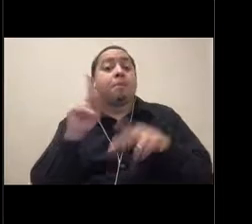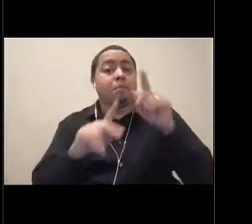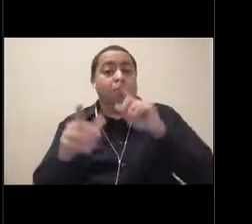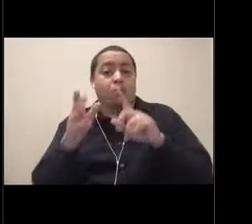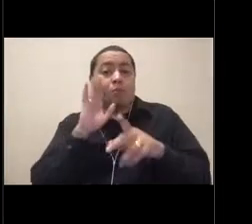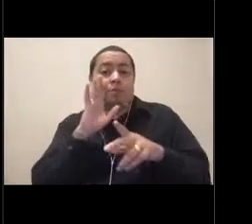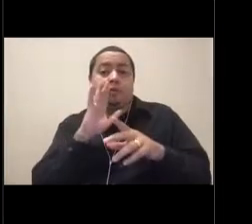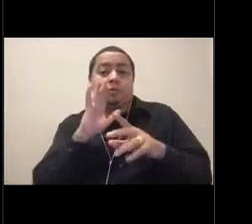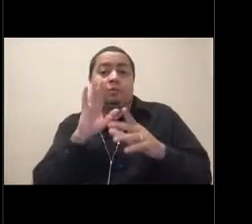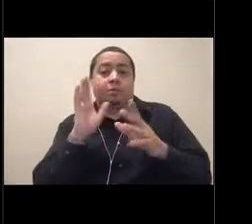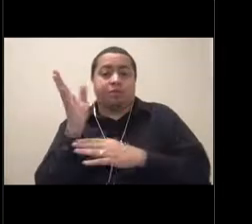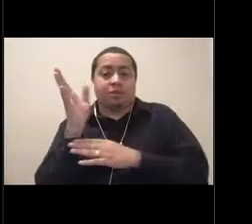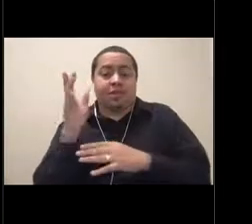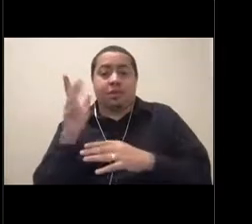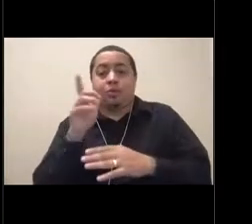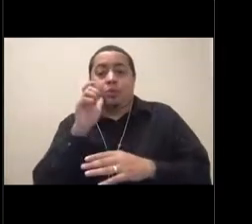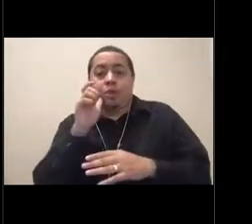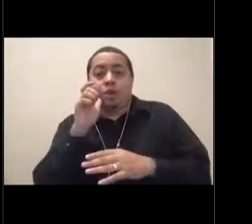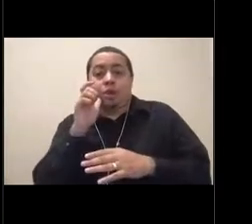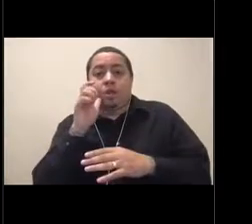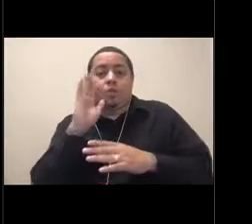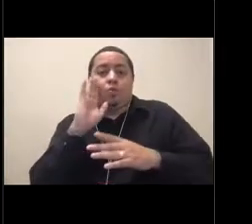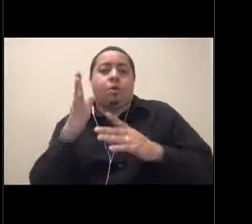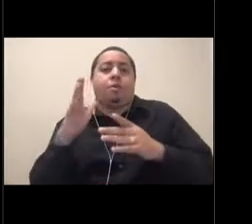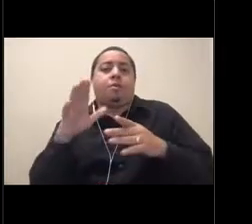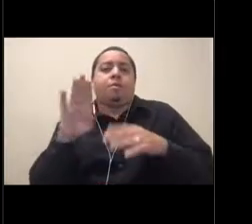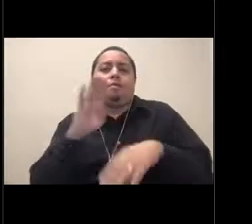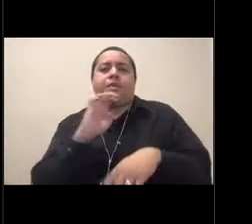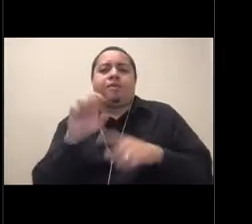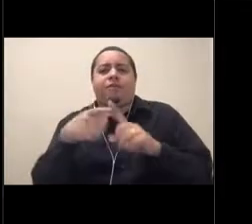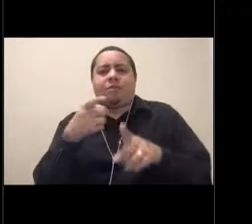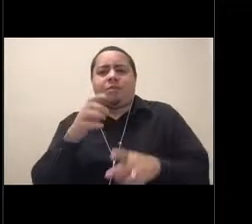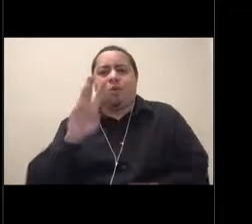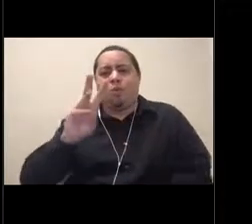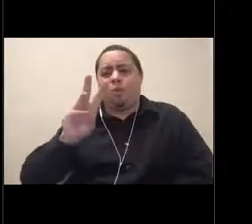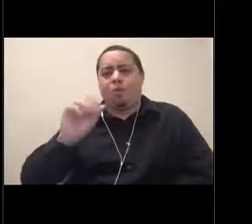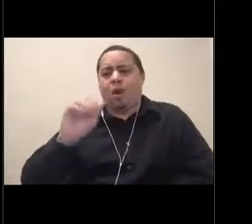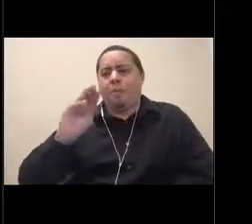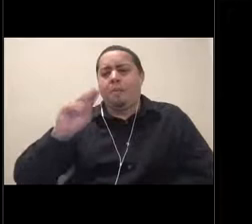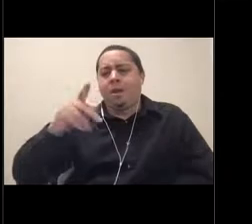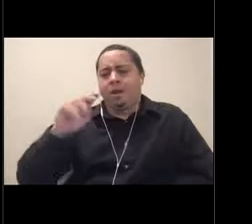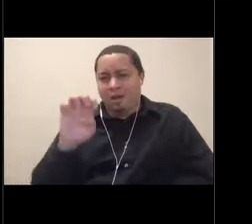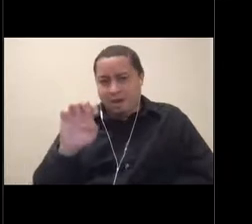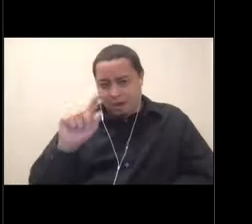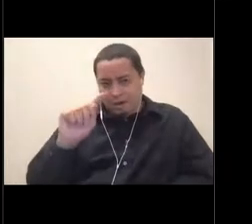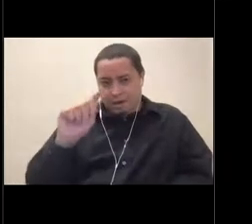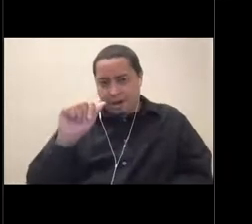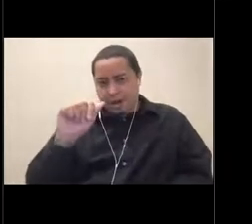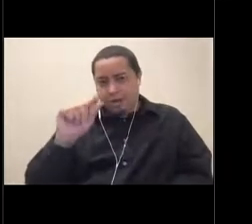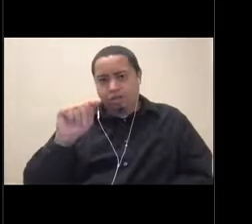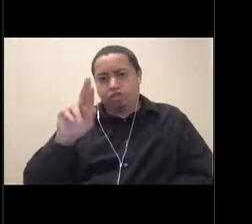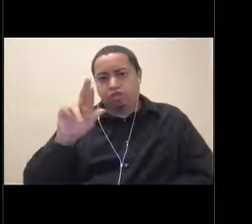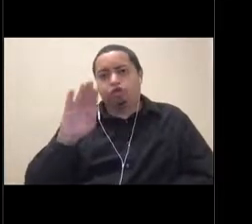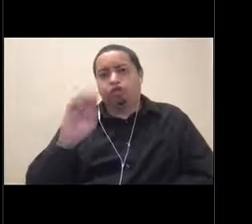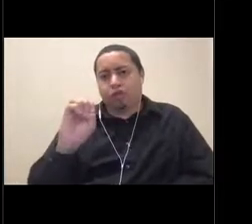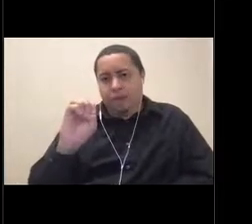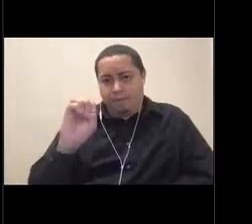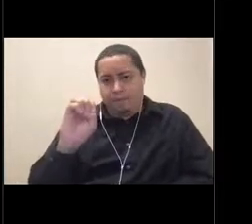We are hosting this webinar from the ancestral lands of the Mashpee Wampanoag Tribe and the Wampanoag Tribe of Gay Head Aquinnah.